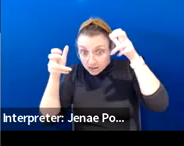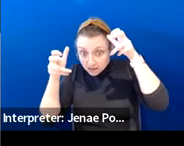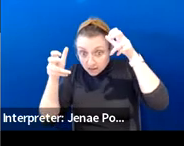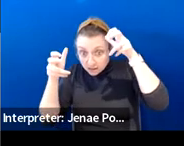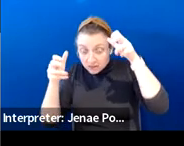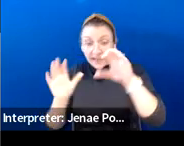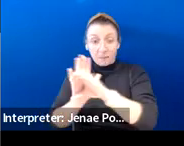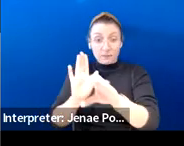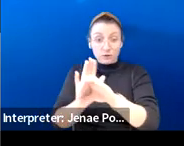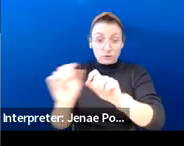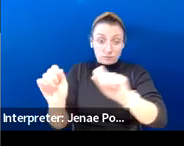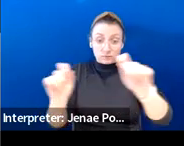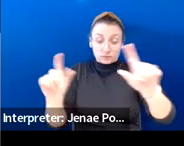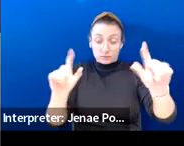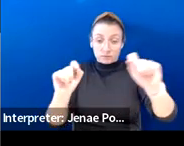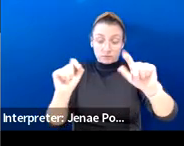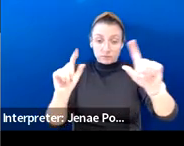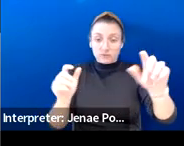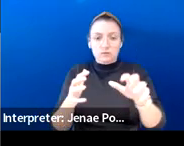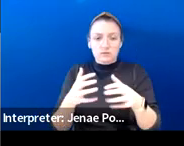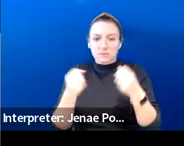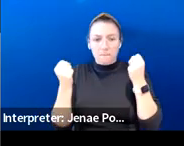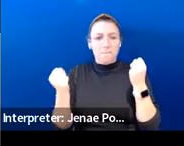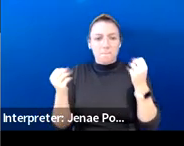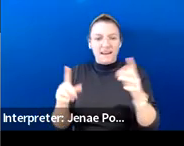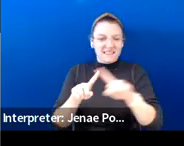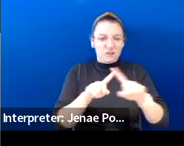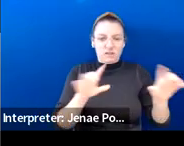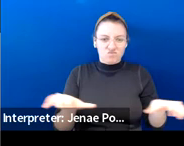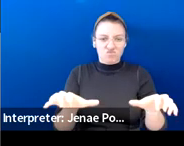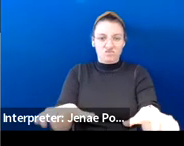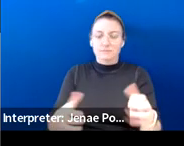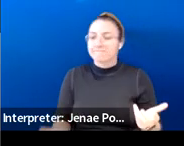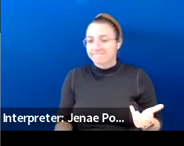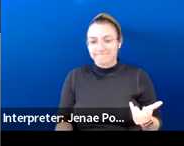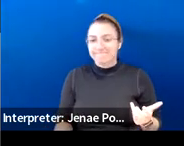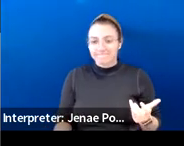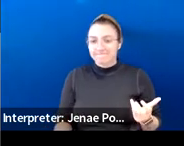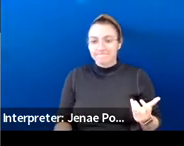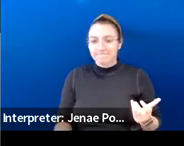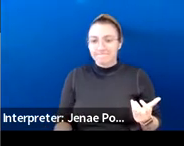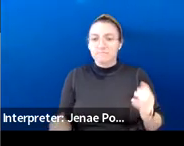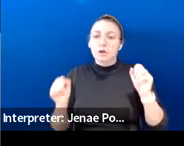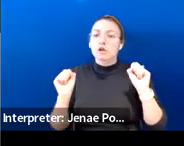you know, and doing multiple tasks images can create brain fatigue